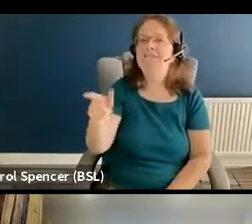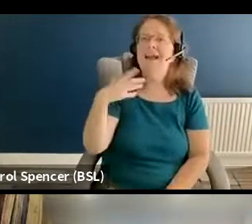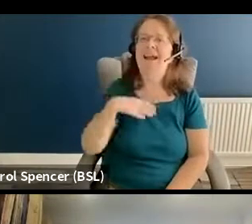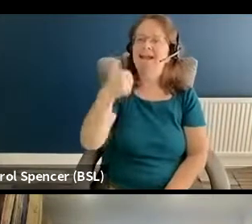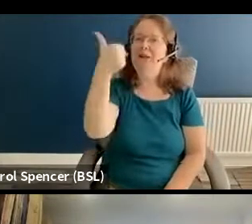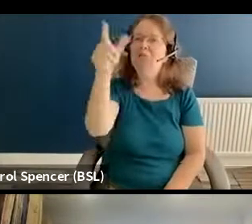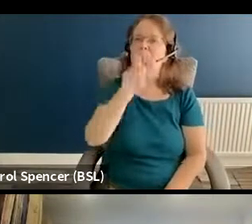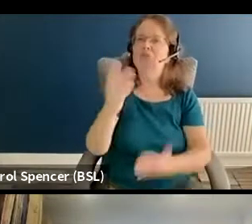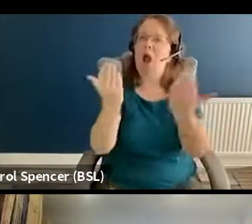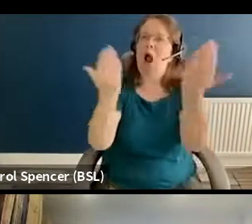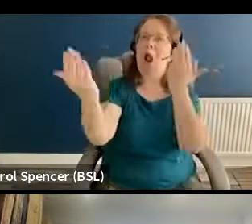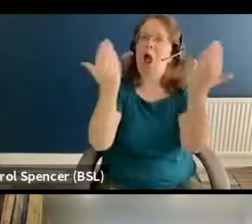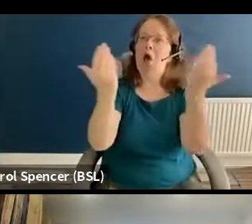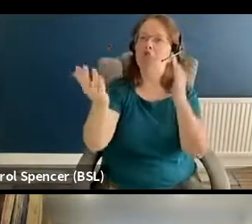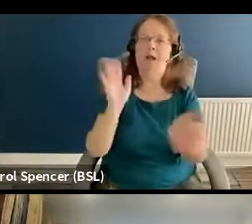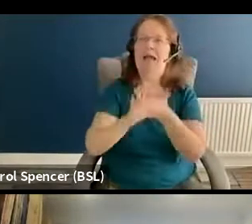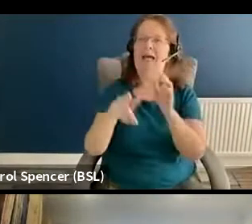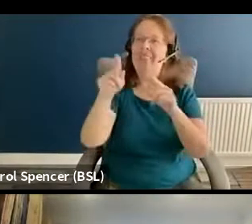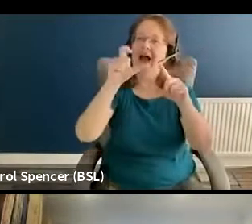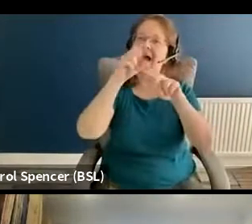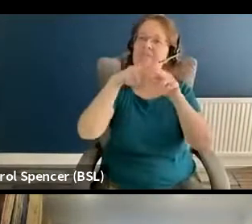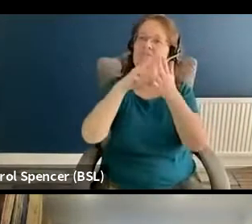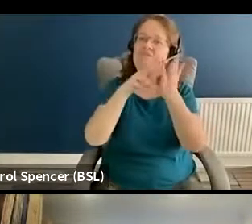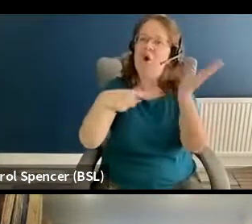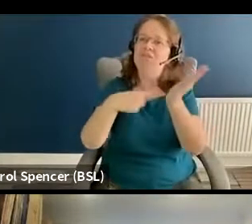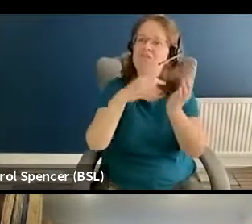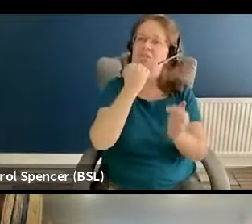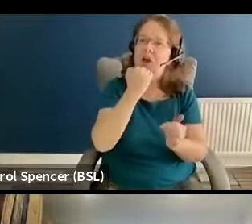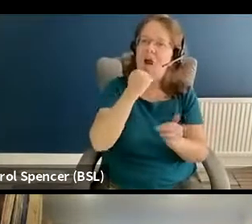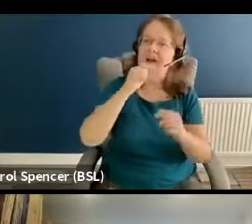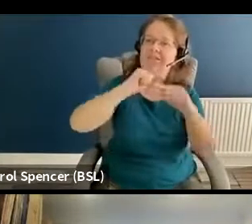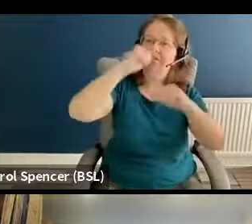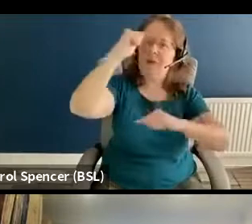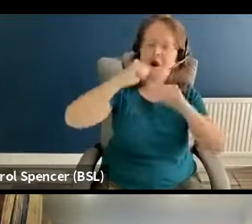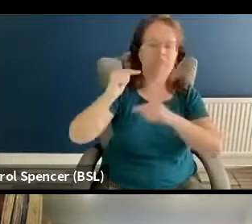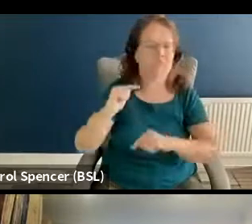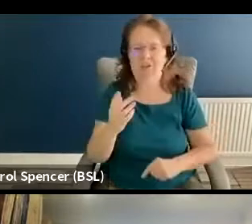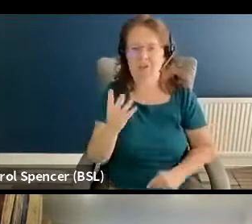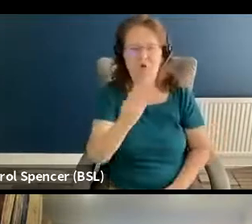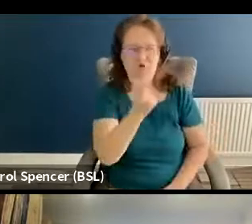and this font type and font size, some people will invert the colors with windows. How does it look